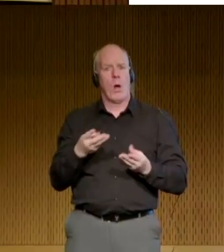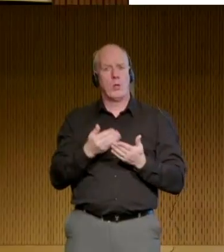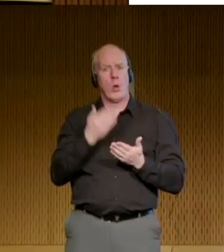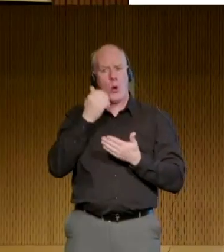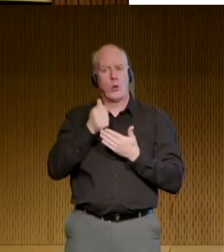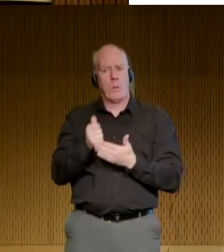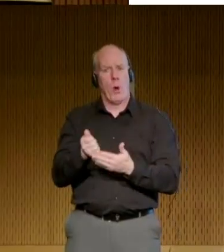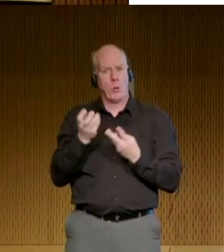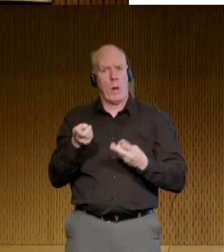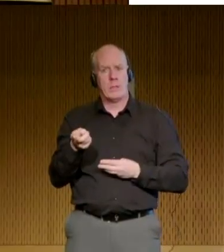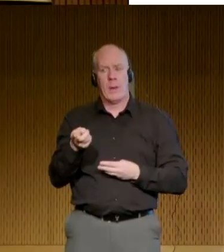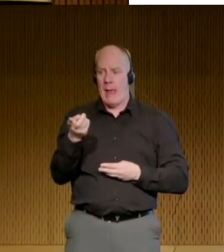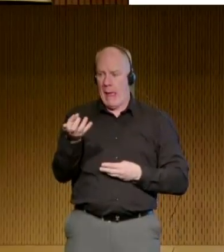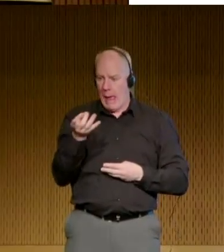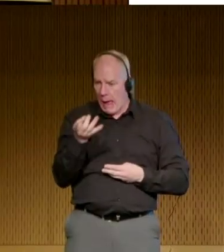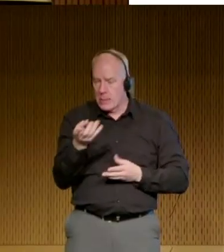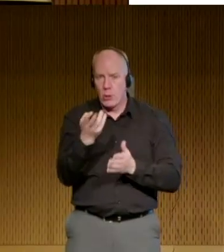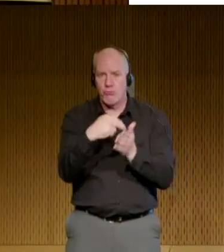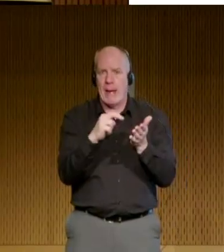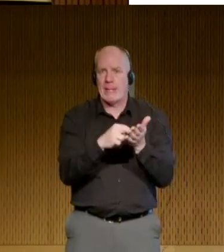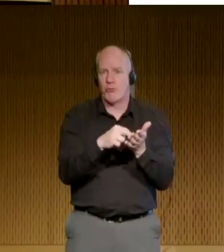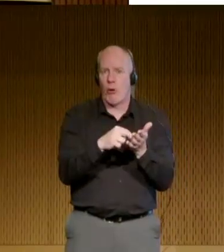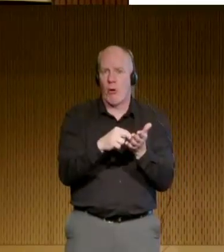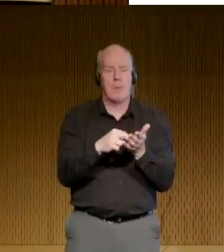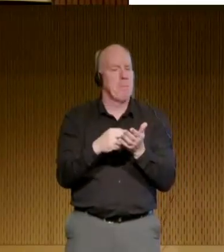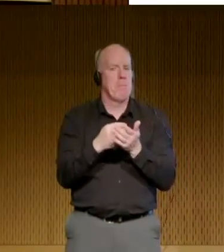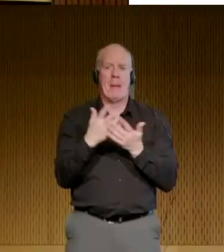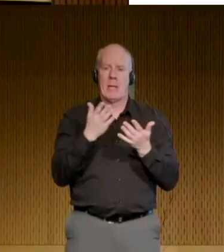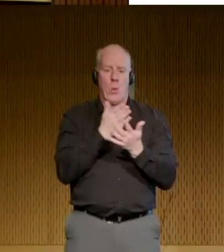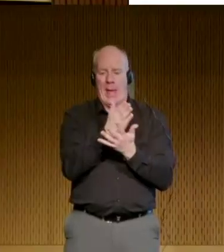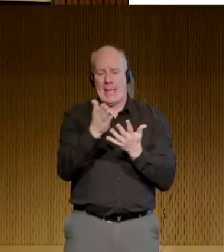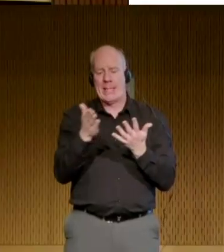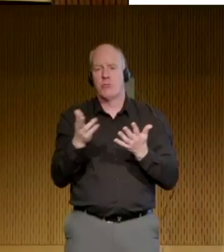we ask that they register. There's multiple means of engagement there for registering for